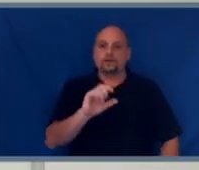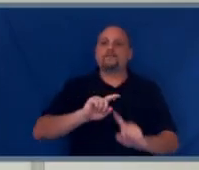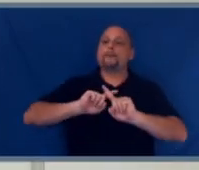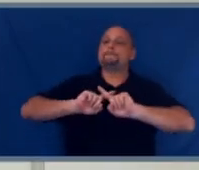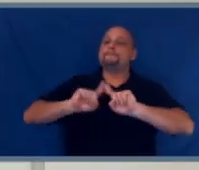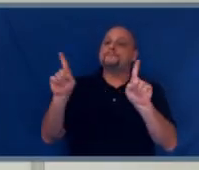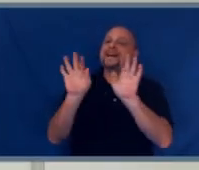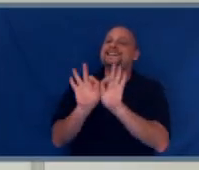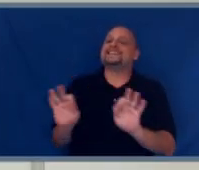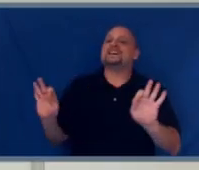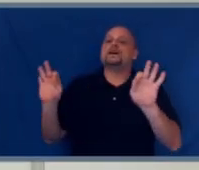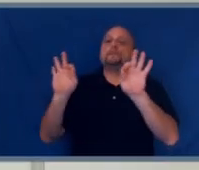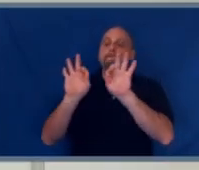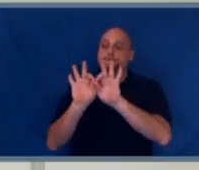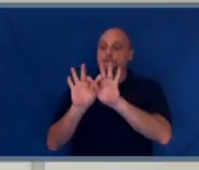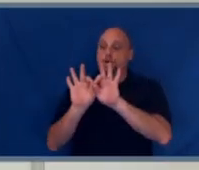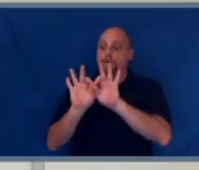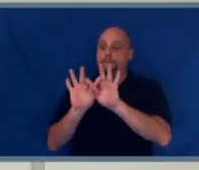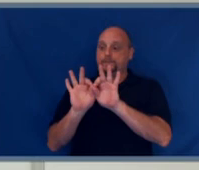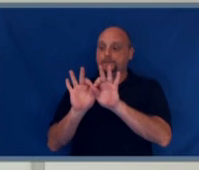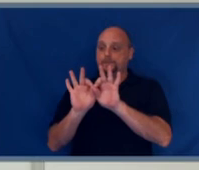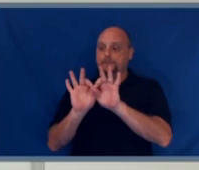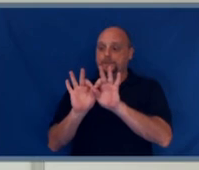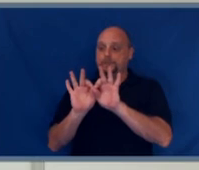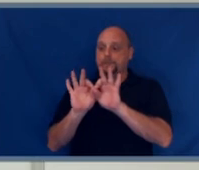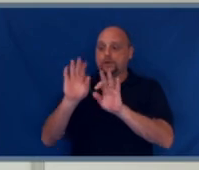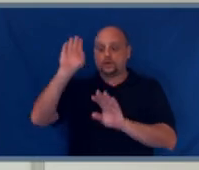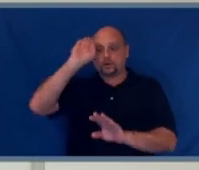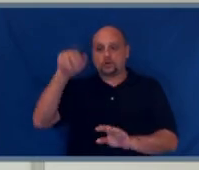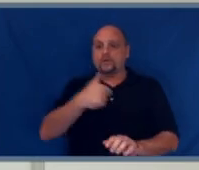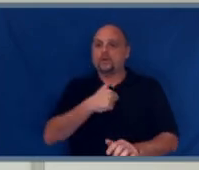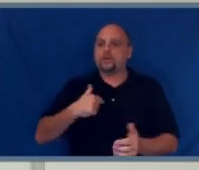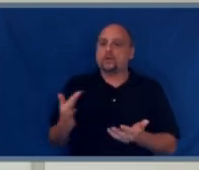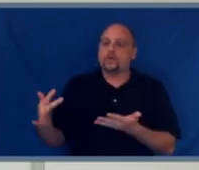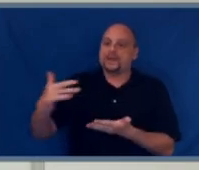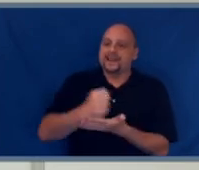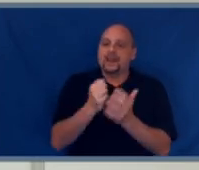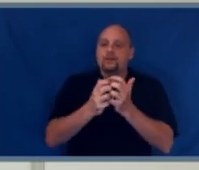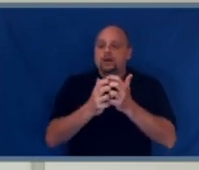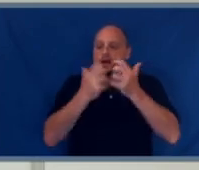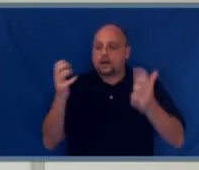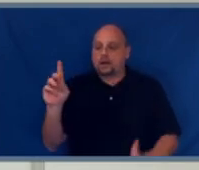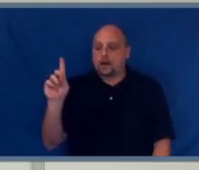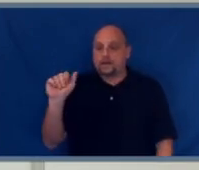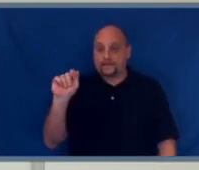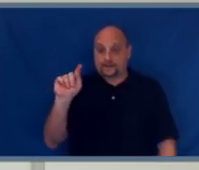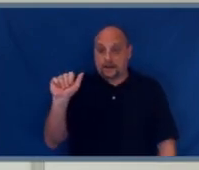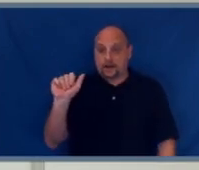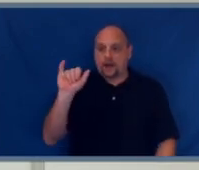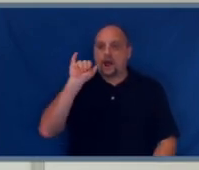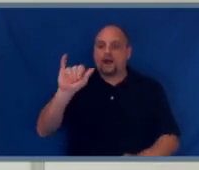THAT WE GATHER A LOT OF DATA OF THE SAMPLE SITE BEFORE WE